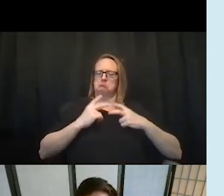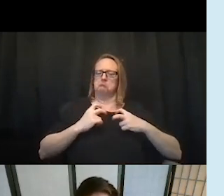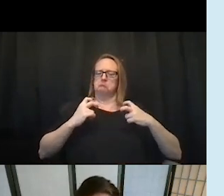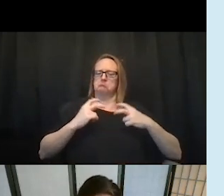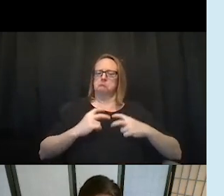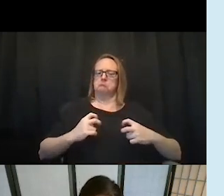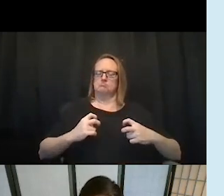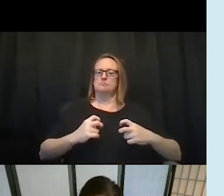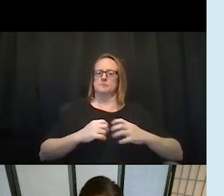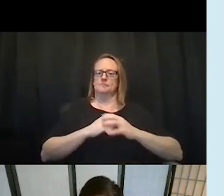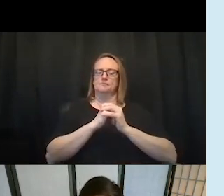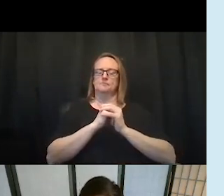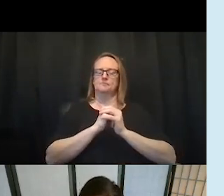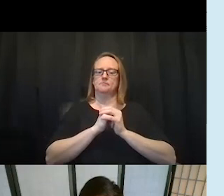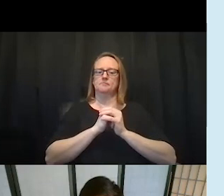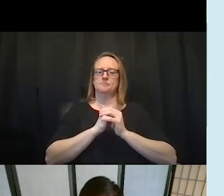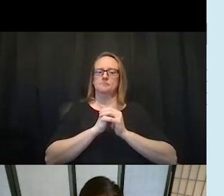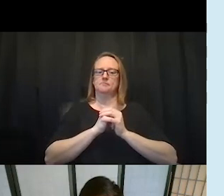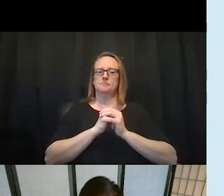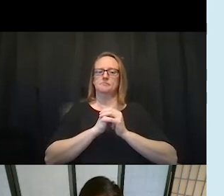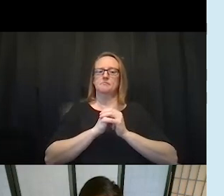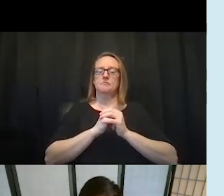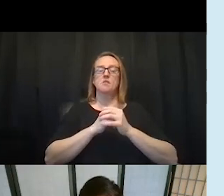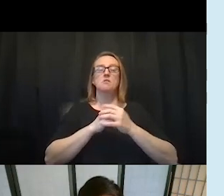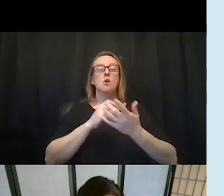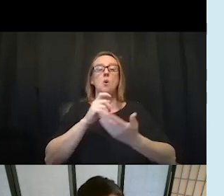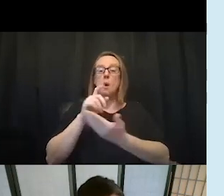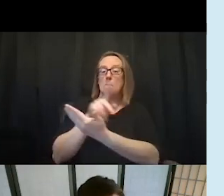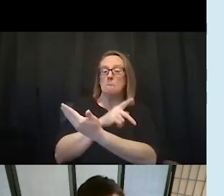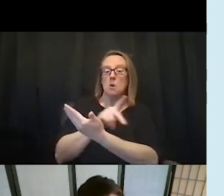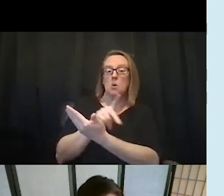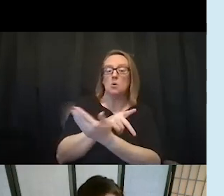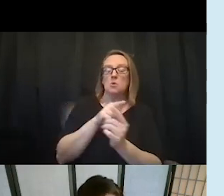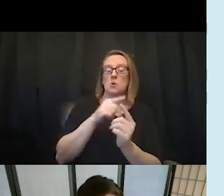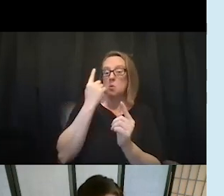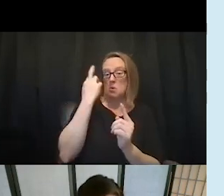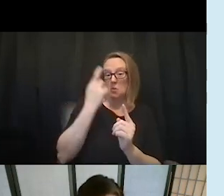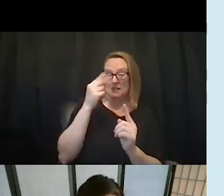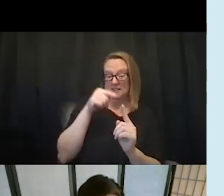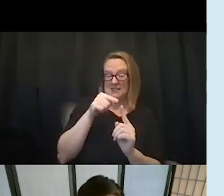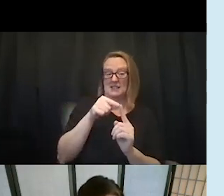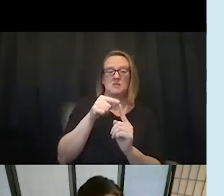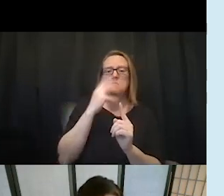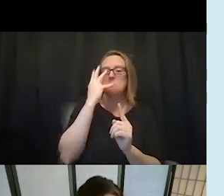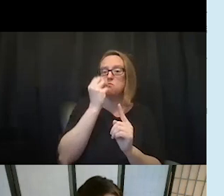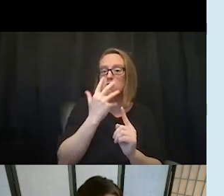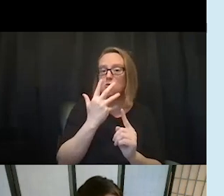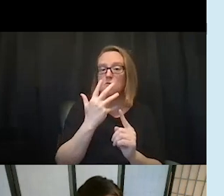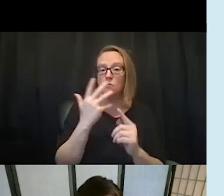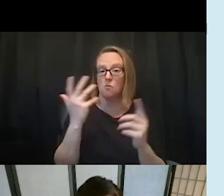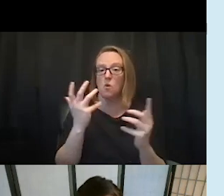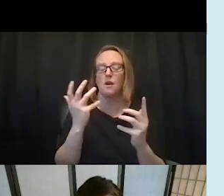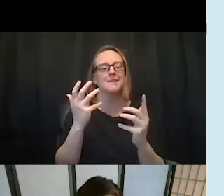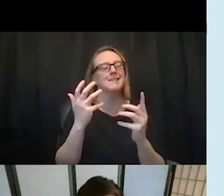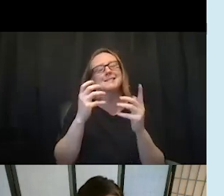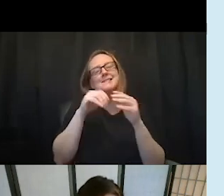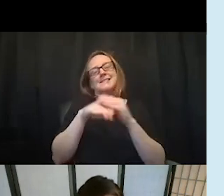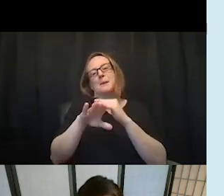So one of the reasons why poetry is so beautiful is that it's- it's so accessible. It is an old